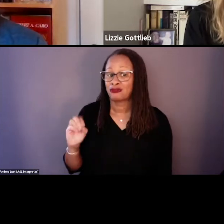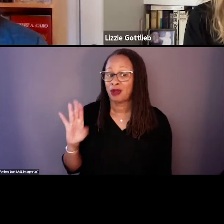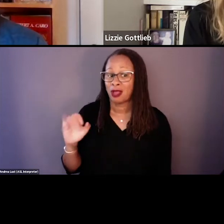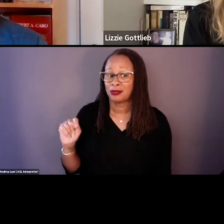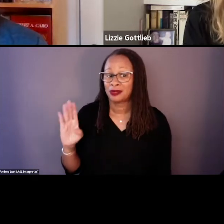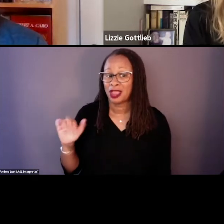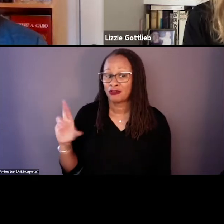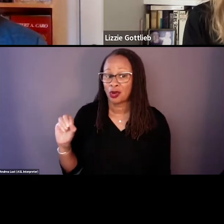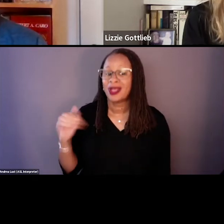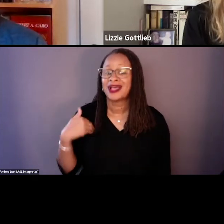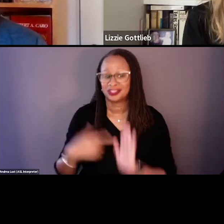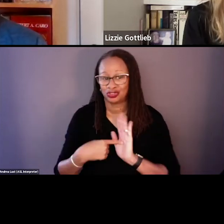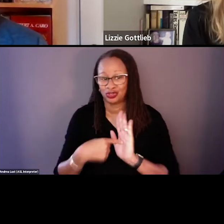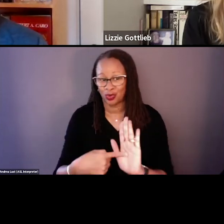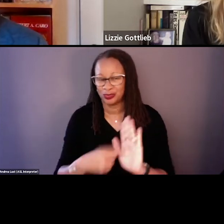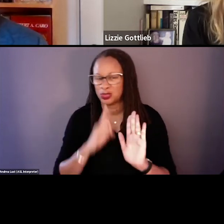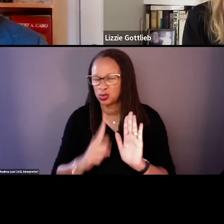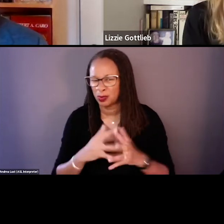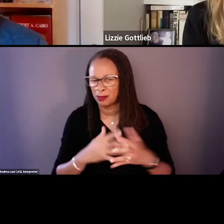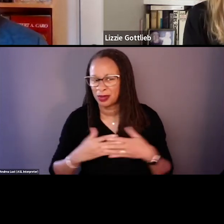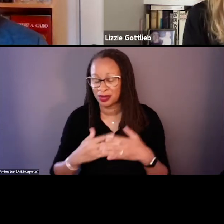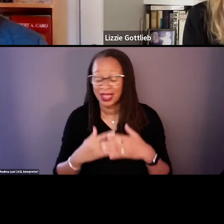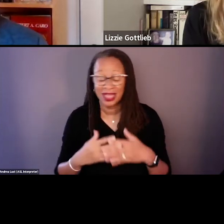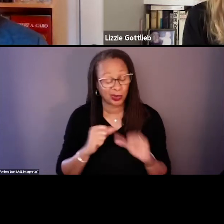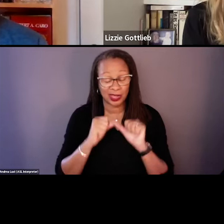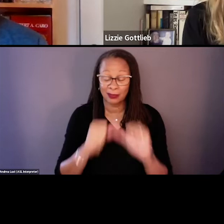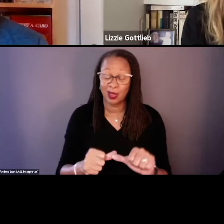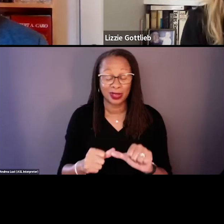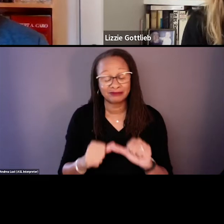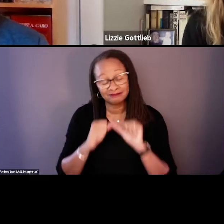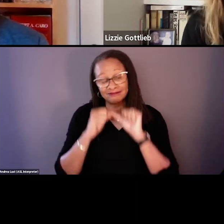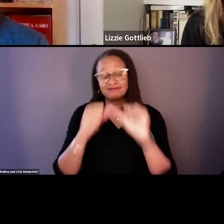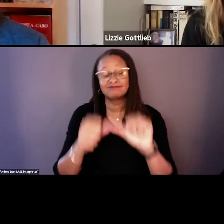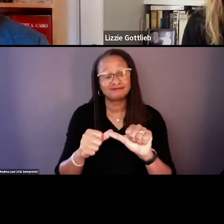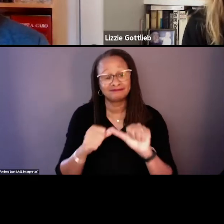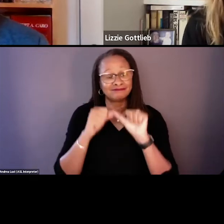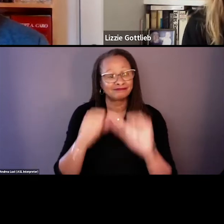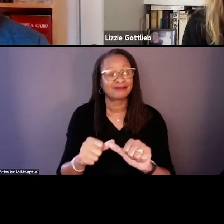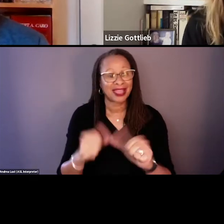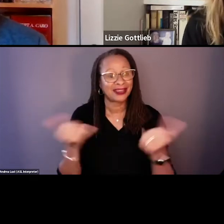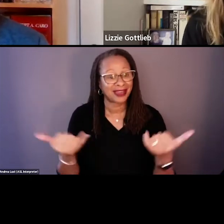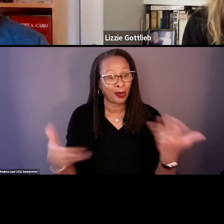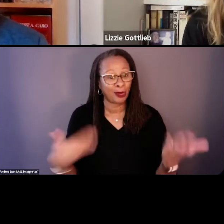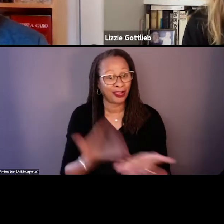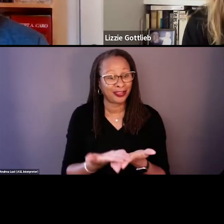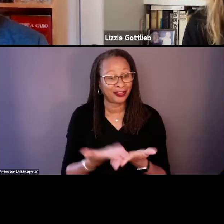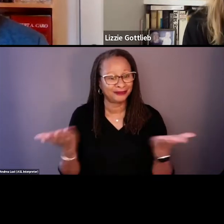that Bob Caro has been able to reveal. So I just kept going and kept going and kept going and here we are.